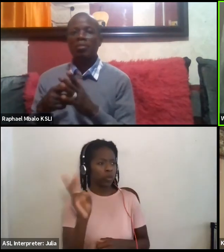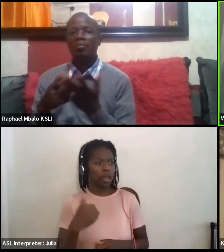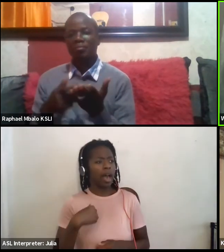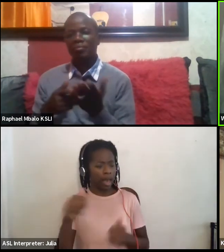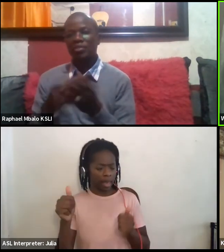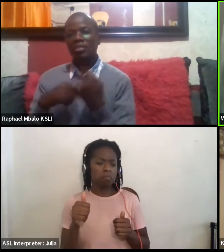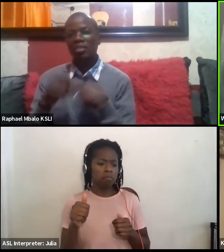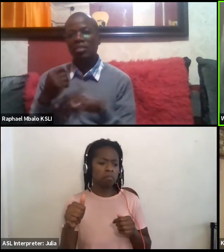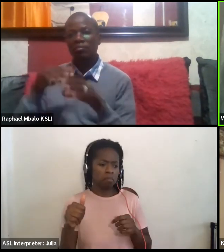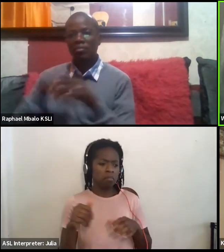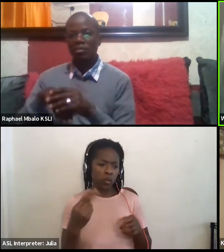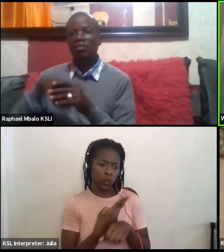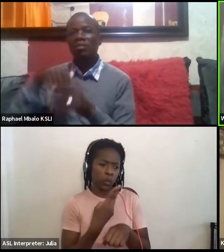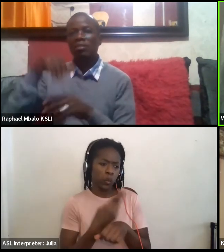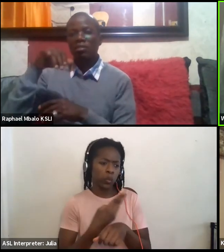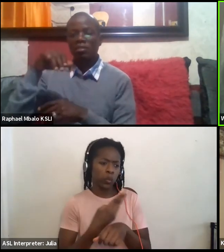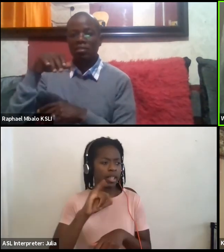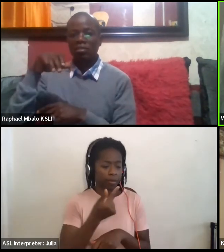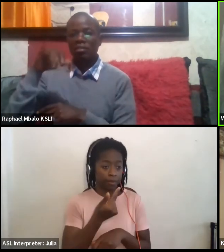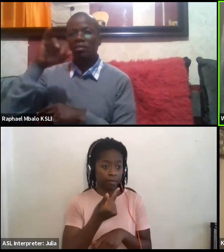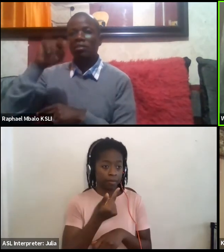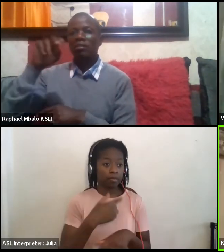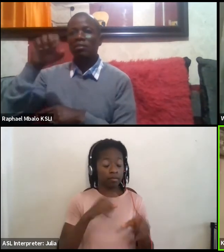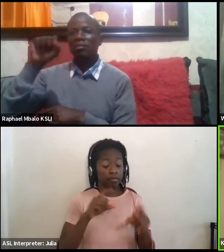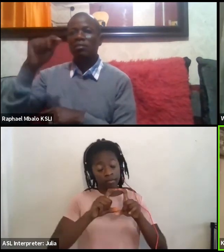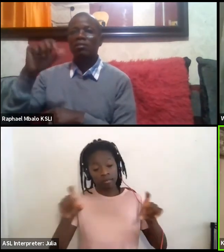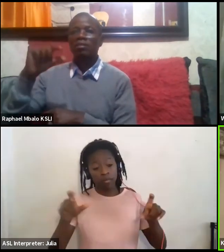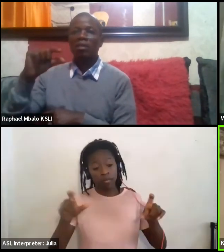and my Instagram handle is @wanjikumwawuganga.